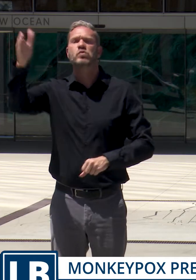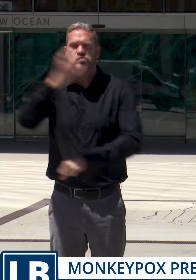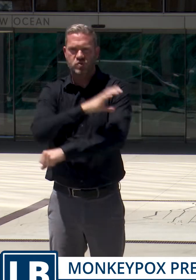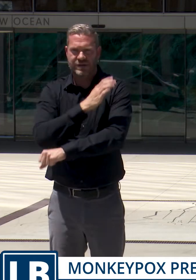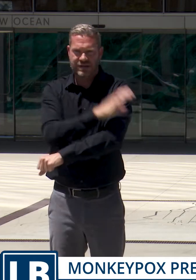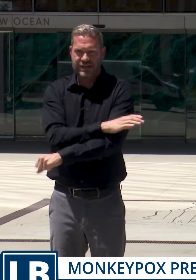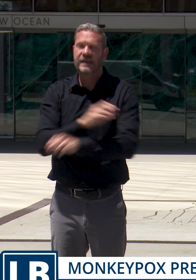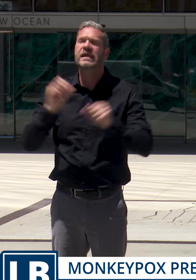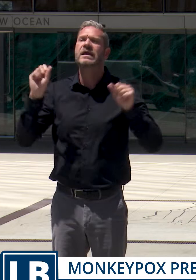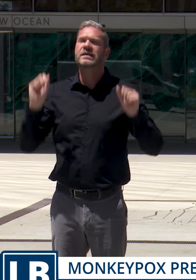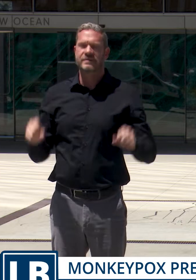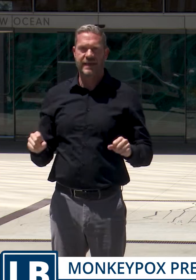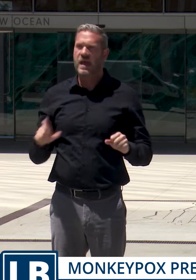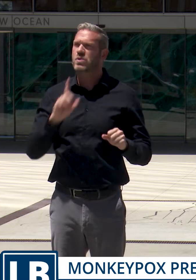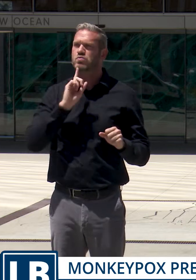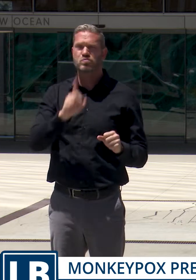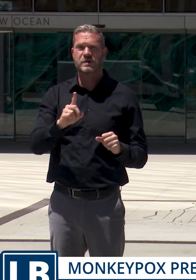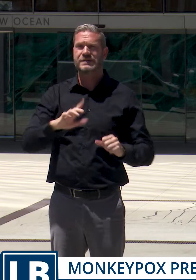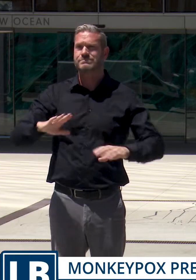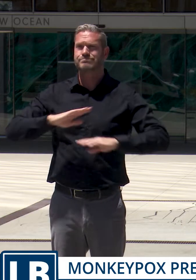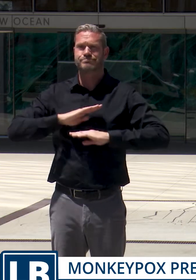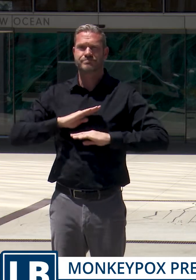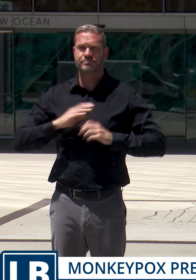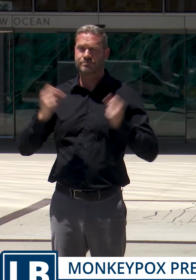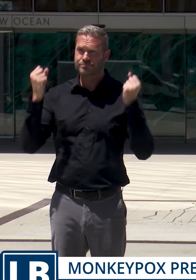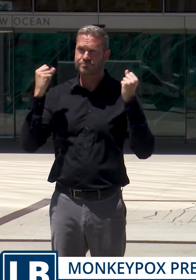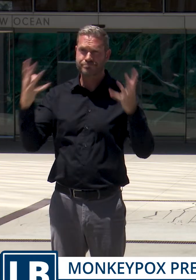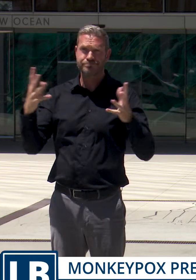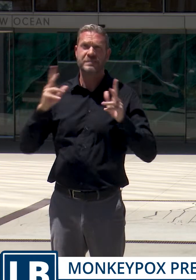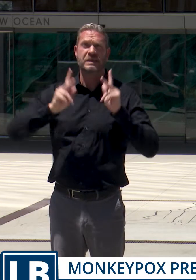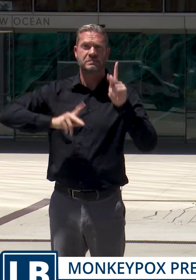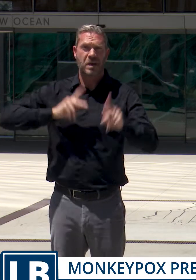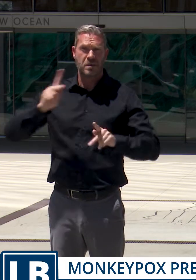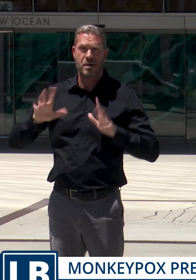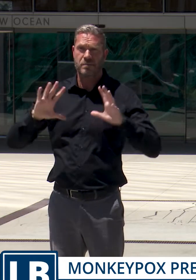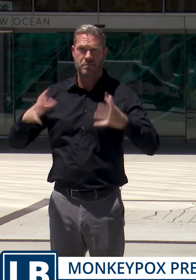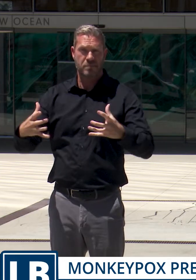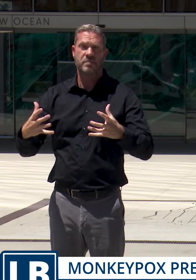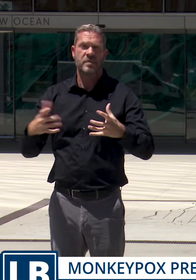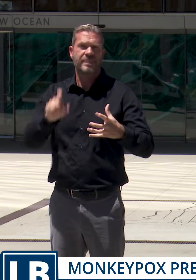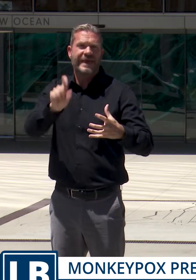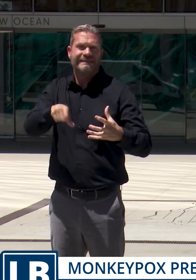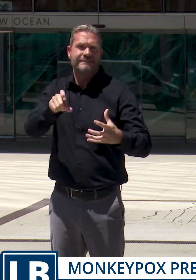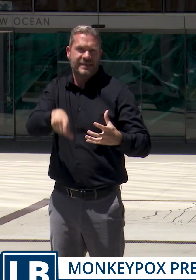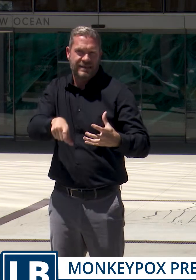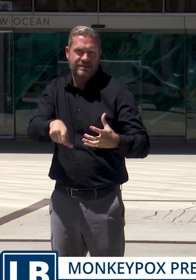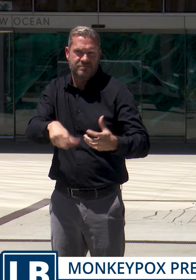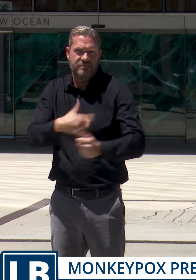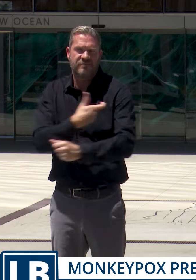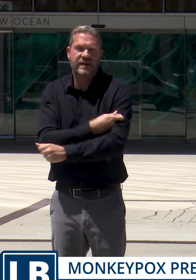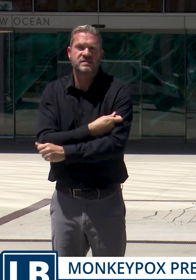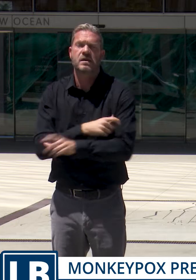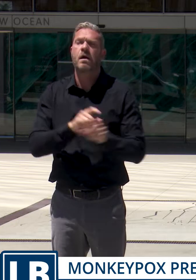large part of the population um that that um that needs is vaccine let me also say as a reminder